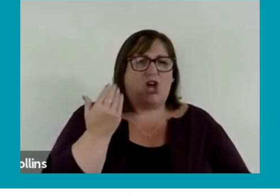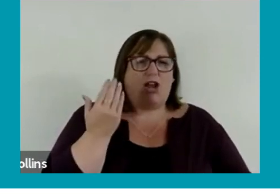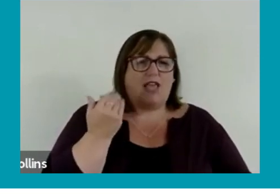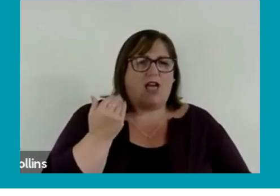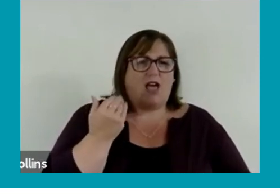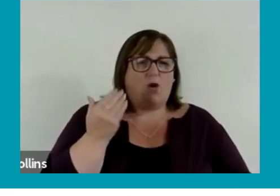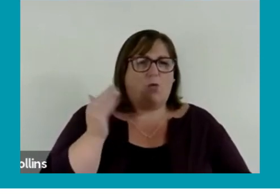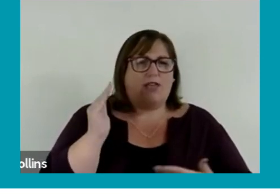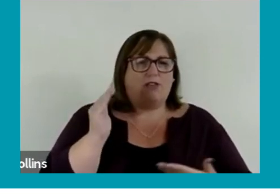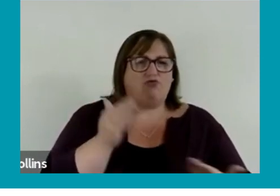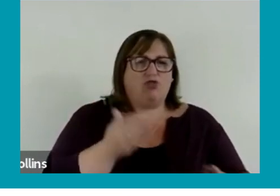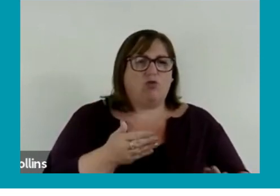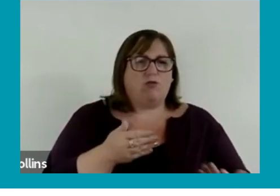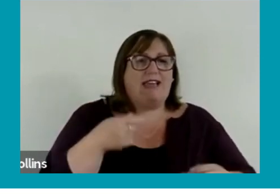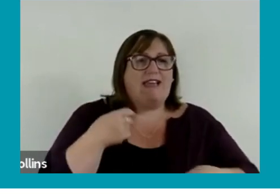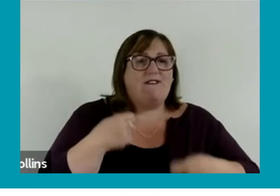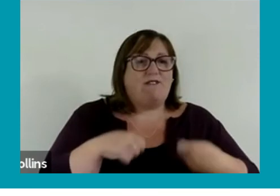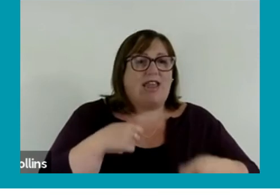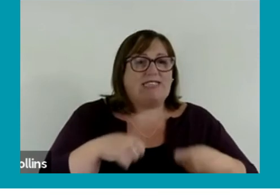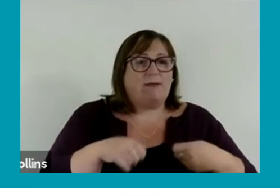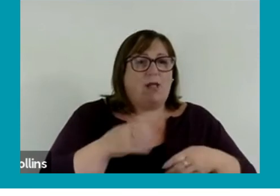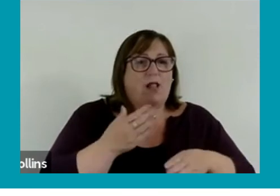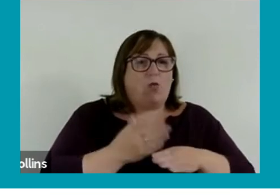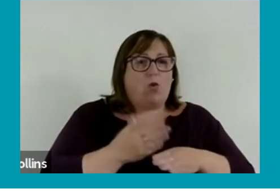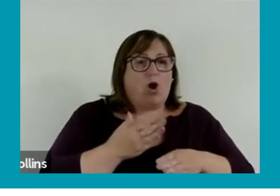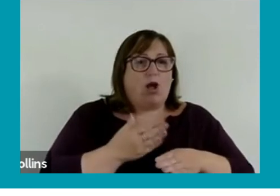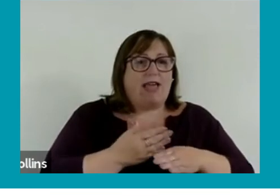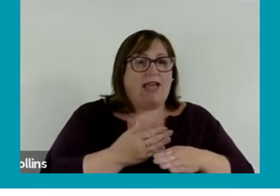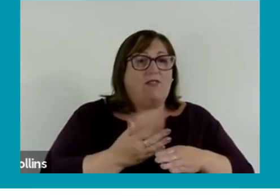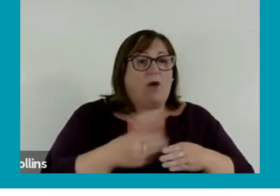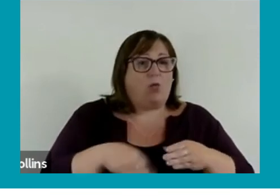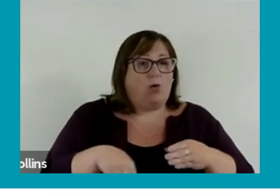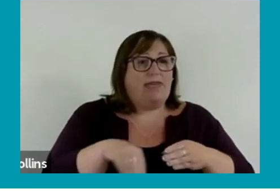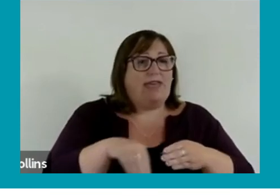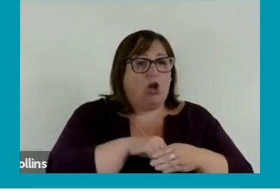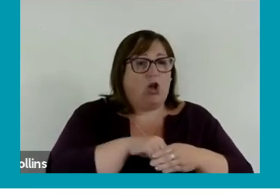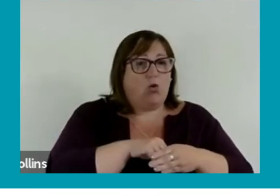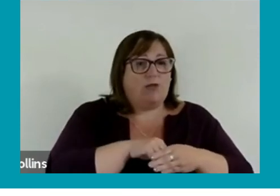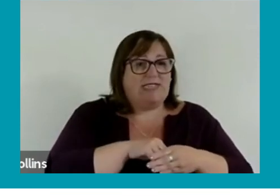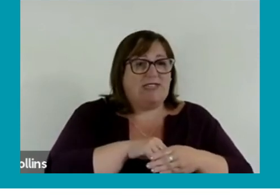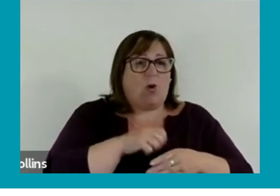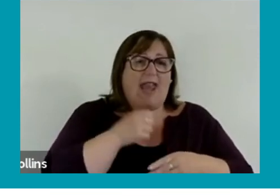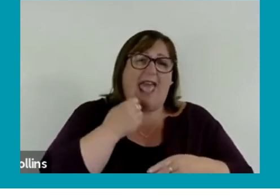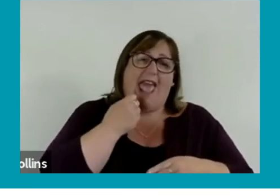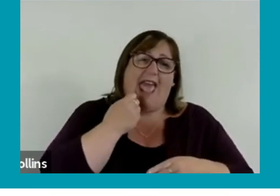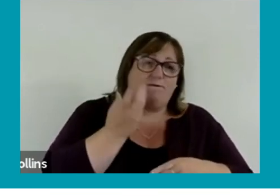working to be included on every one of our job adverts and you may have seen in the press we have